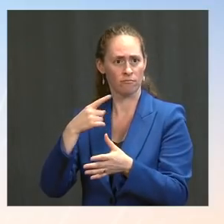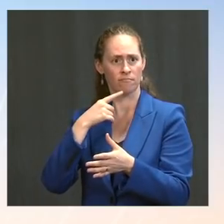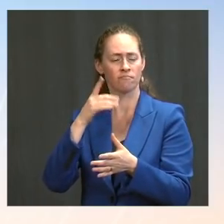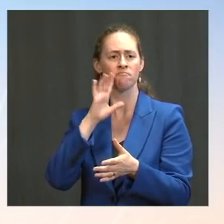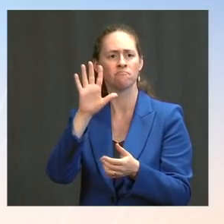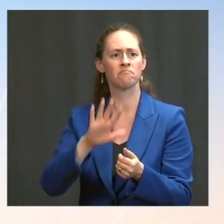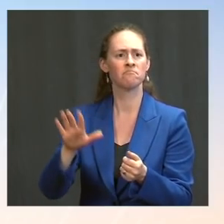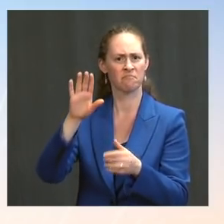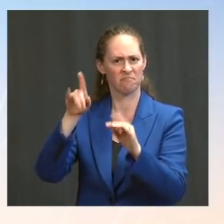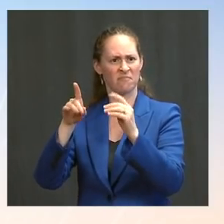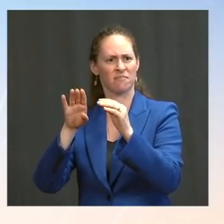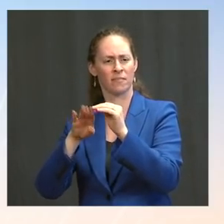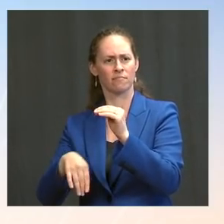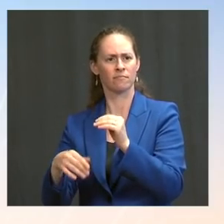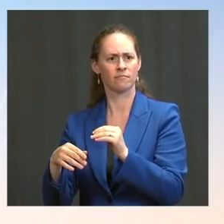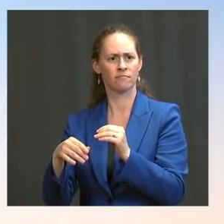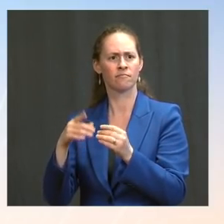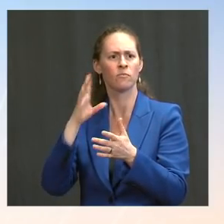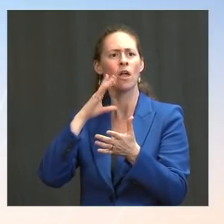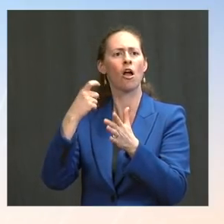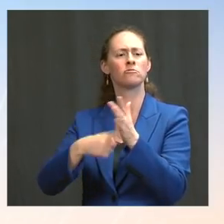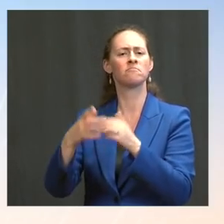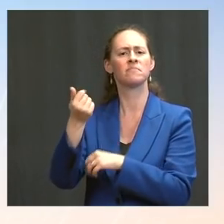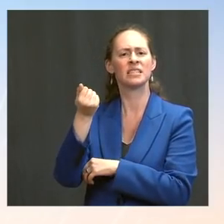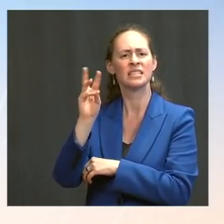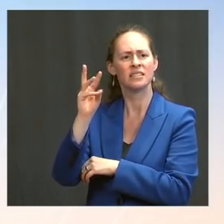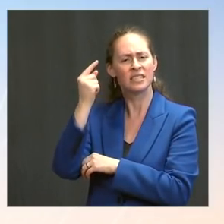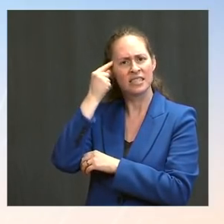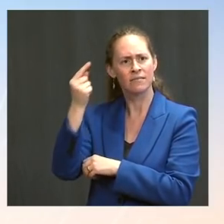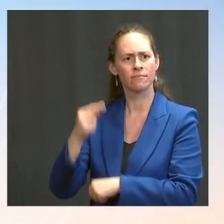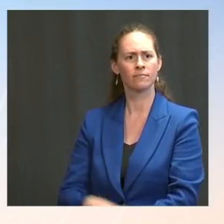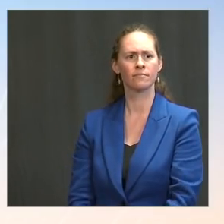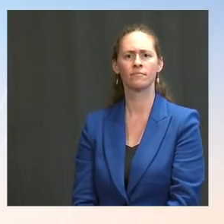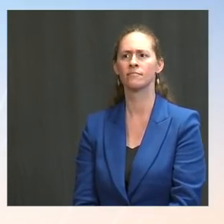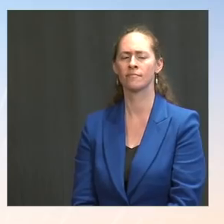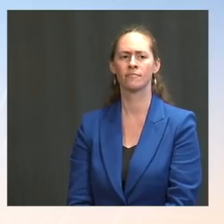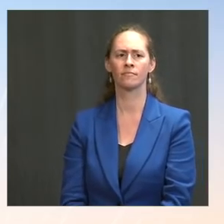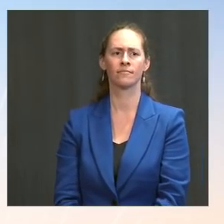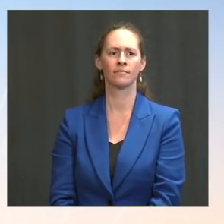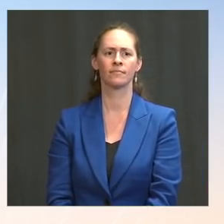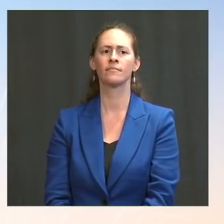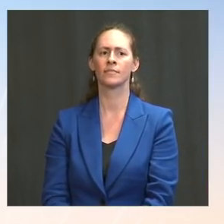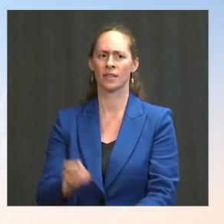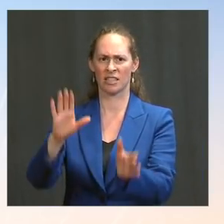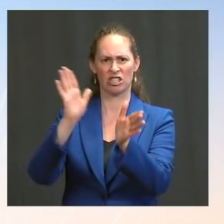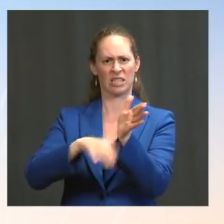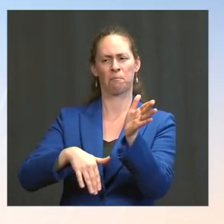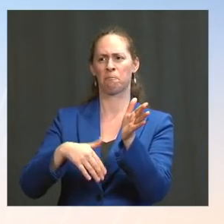in some of the costs of key components of the Fourth of July -- a Fourth of July barbecue. That was what the tweet was noting. The Press: So does the White House